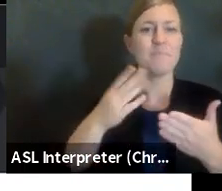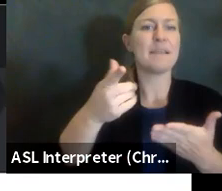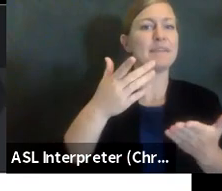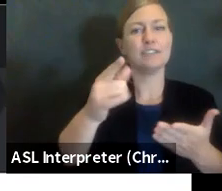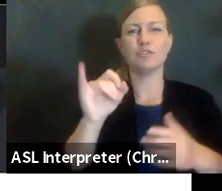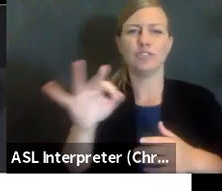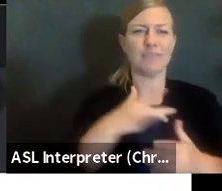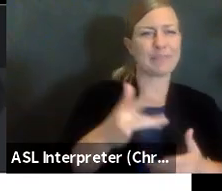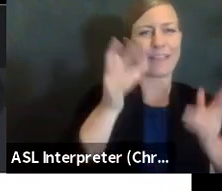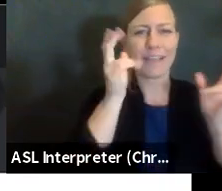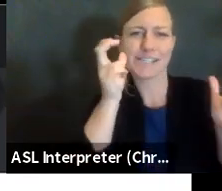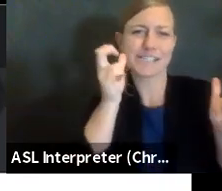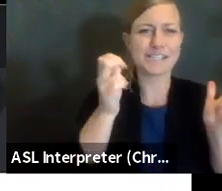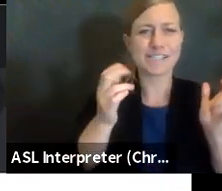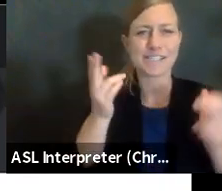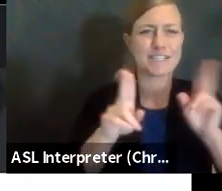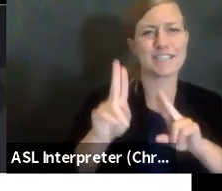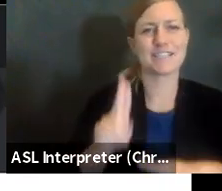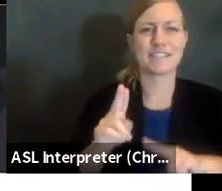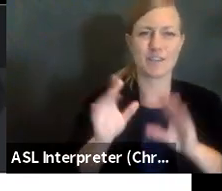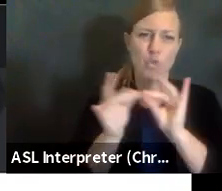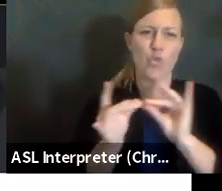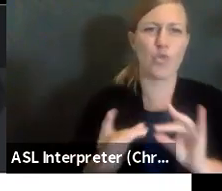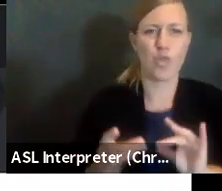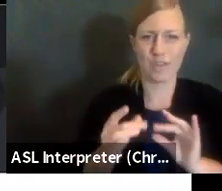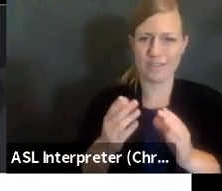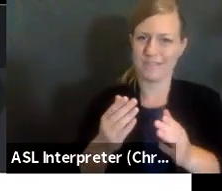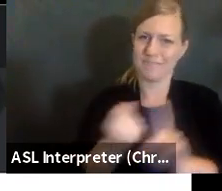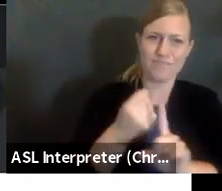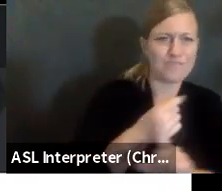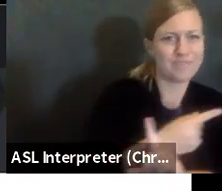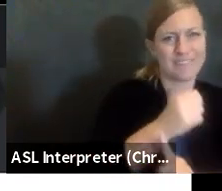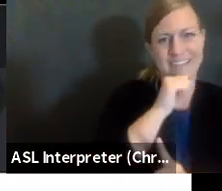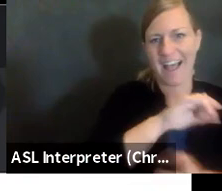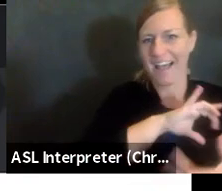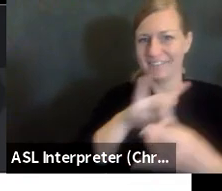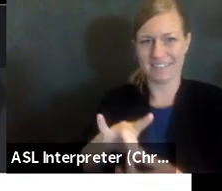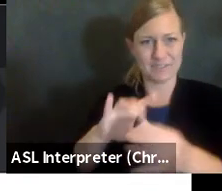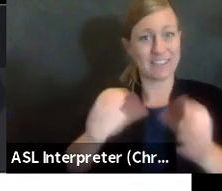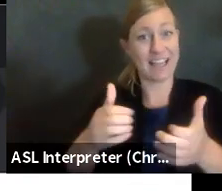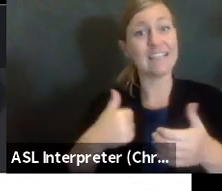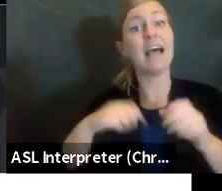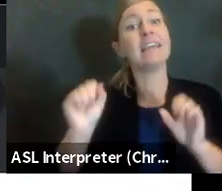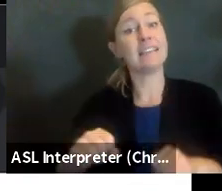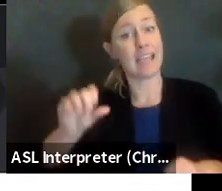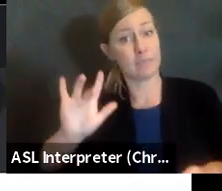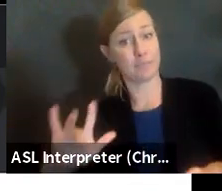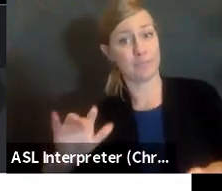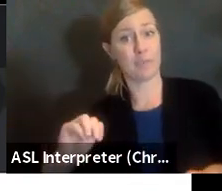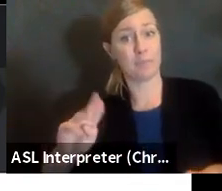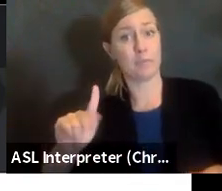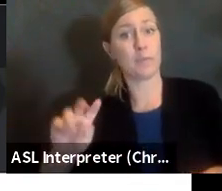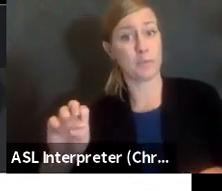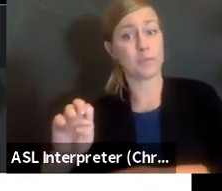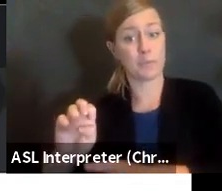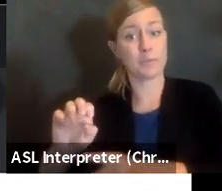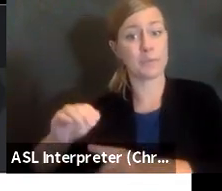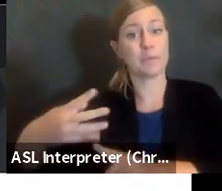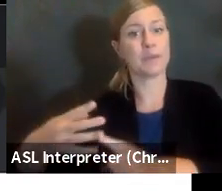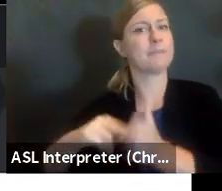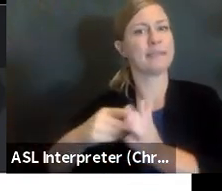ESD 112 - Katherine Livick: really spamming my stream with stuff that is not relevant to class, I could mute him and still allow my other students the possibility to to comment.